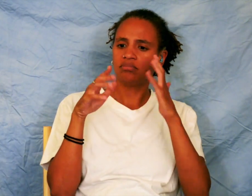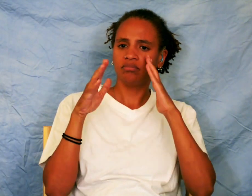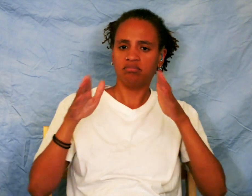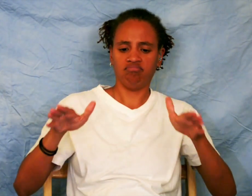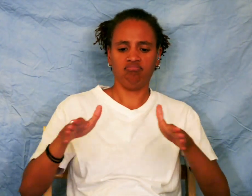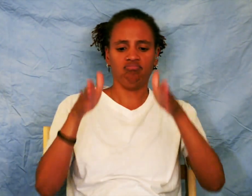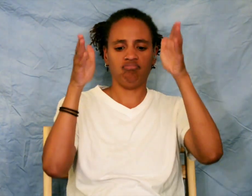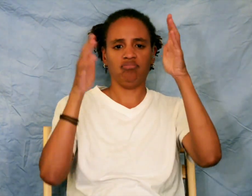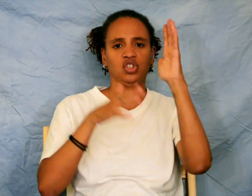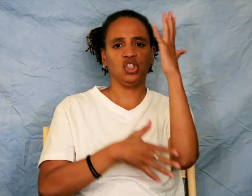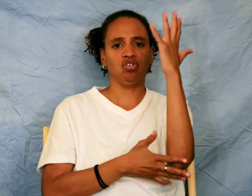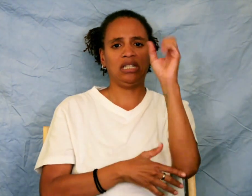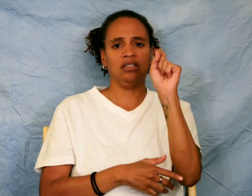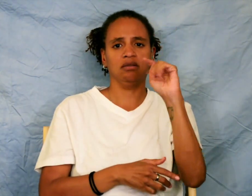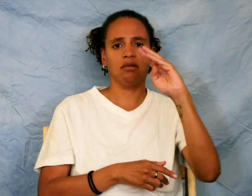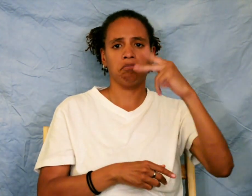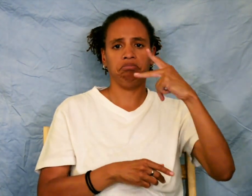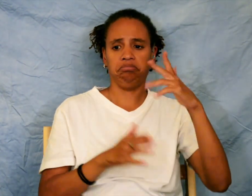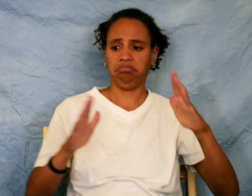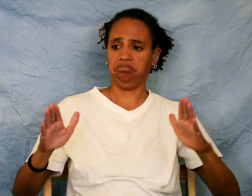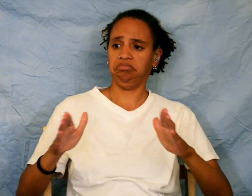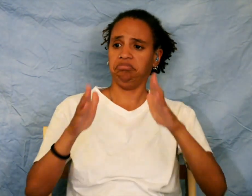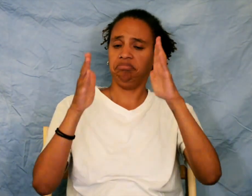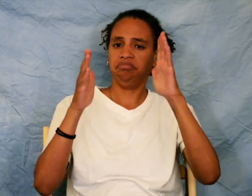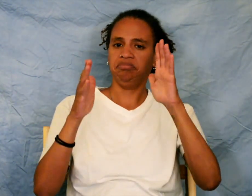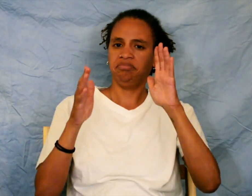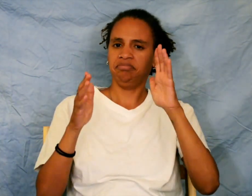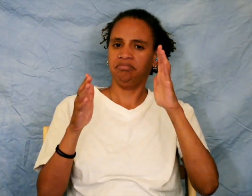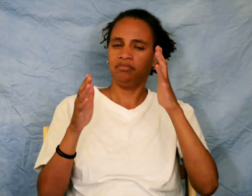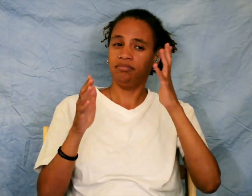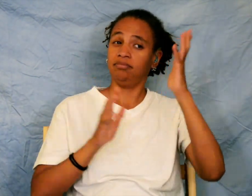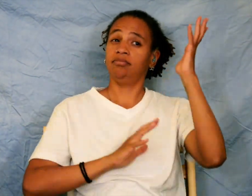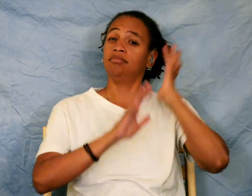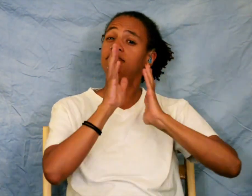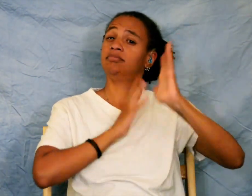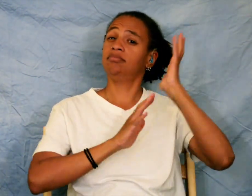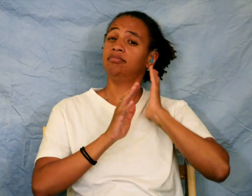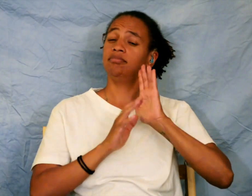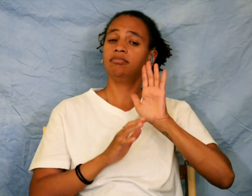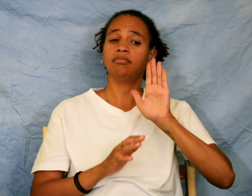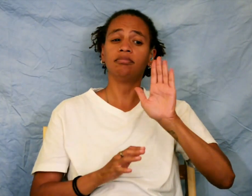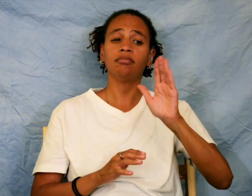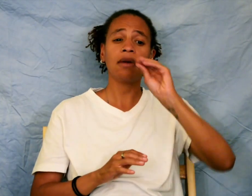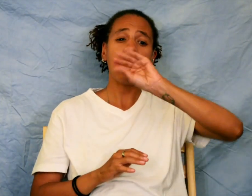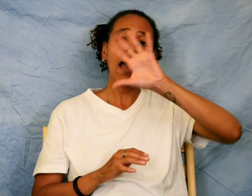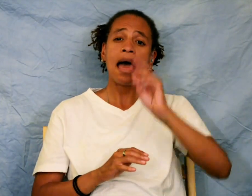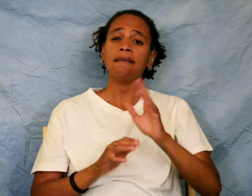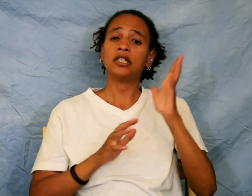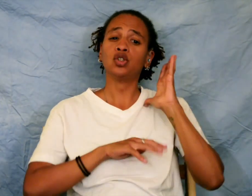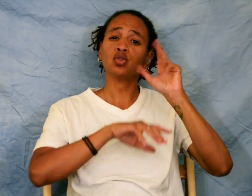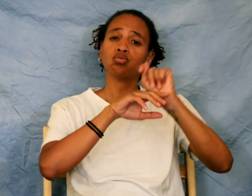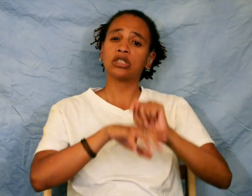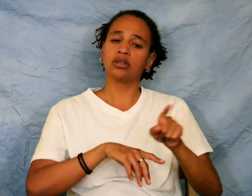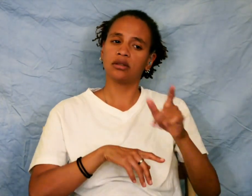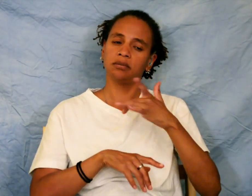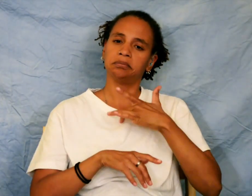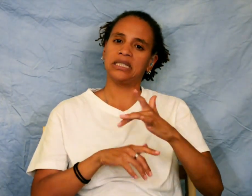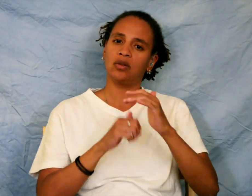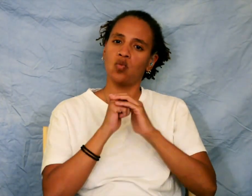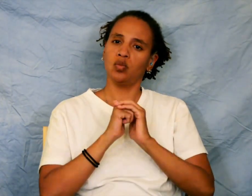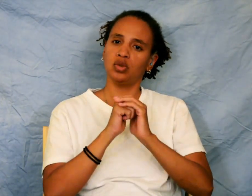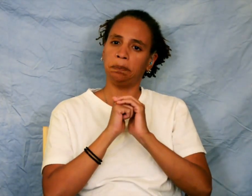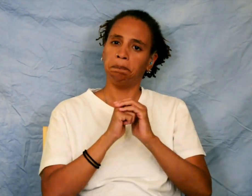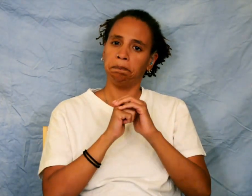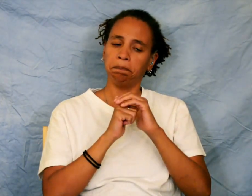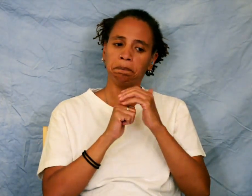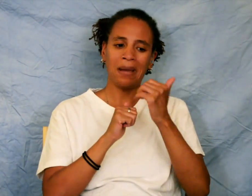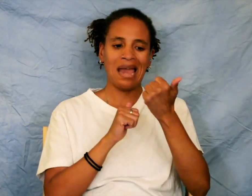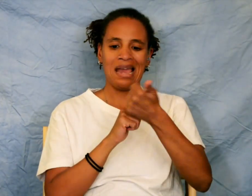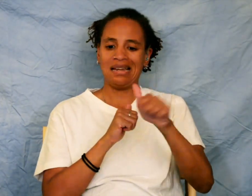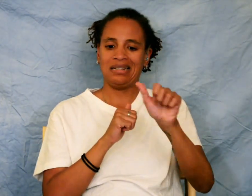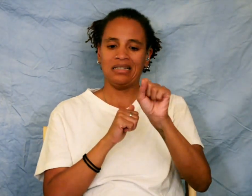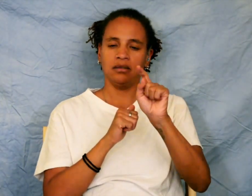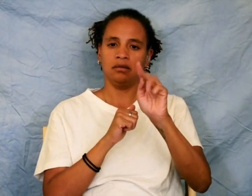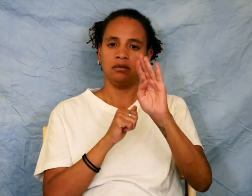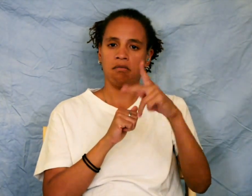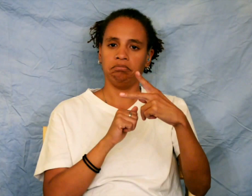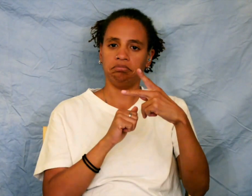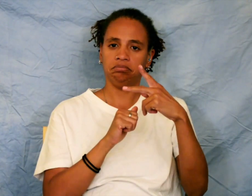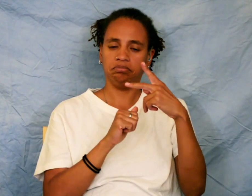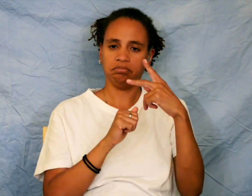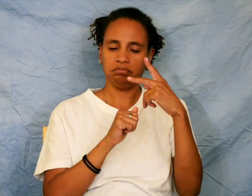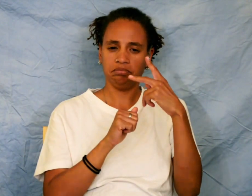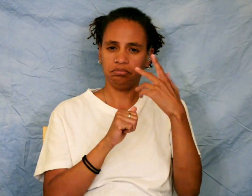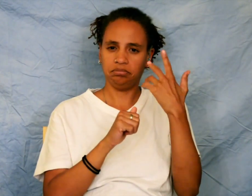like the trunk of a tree. In African tradition, African people would worship tree stumps and